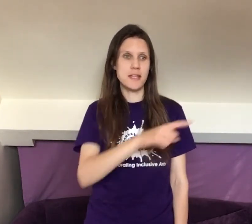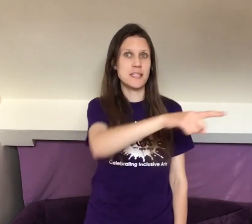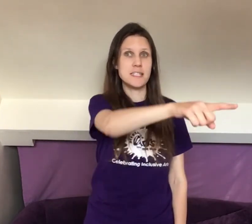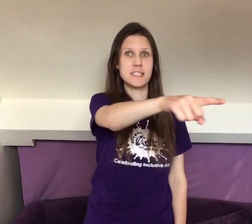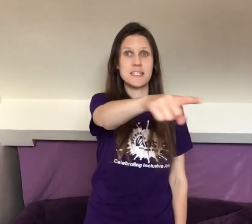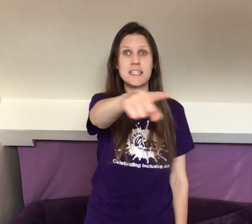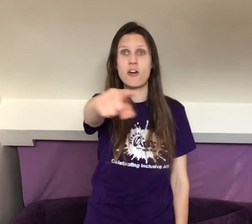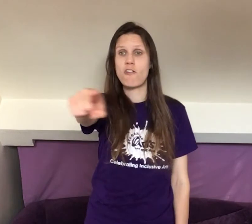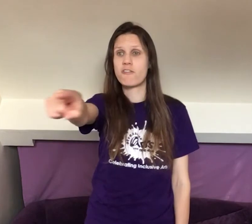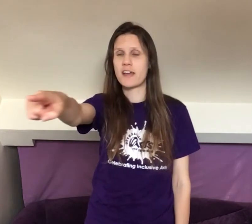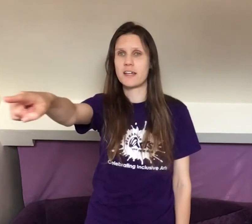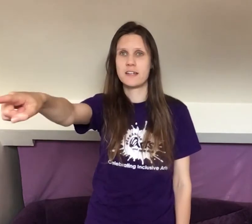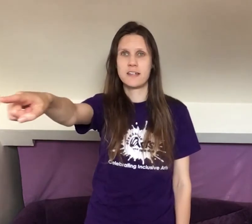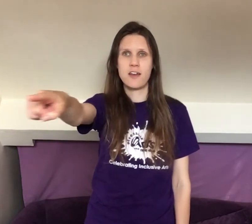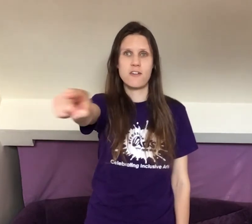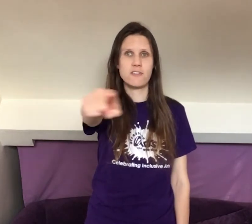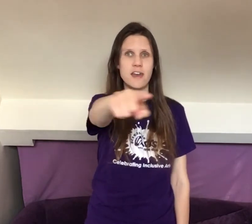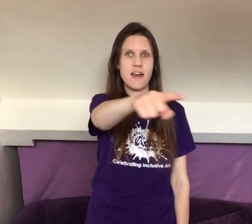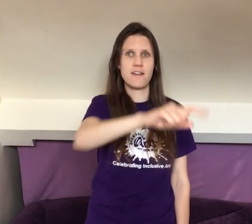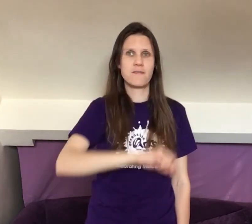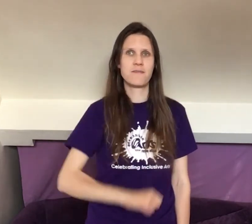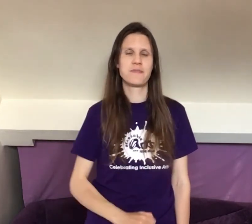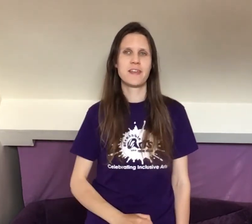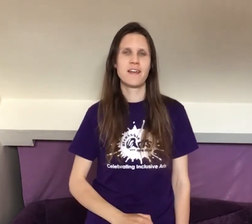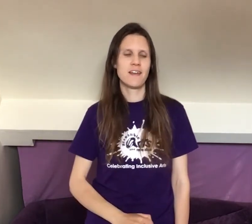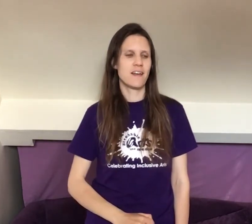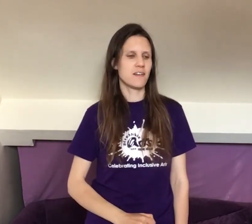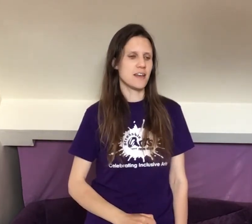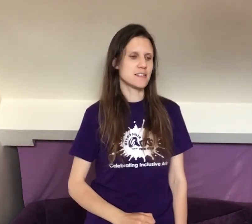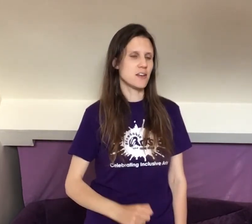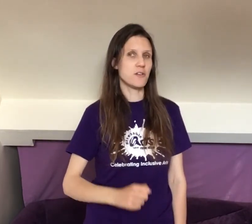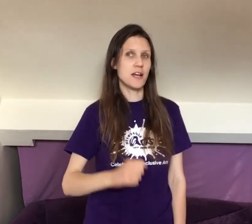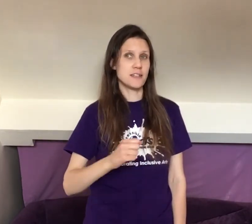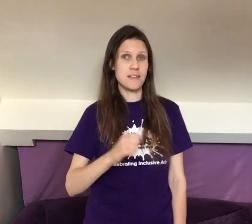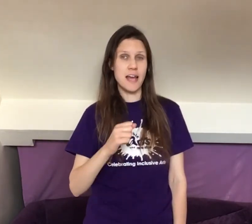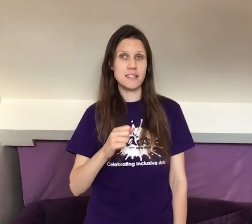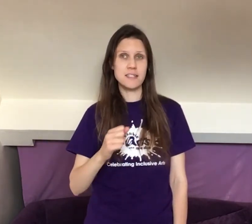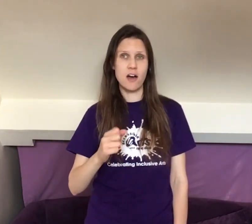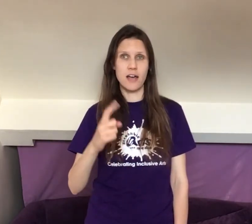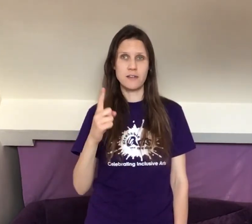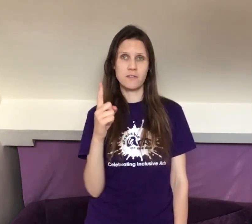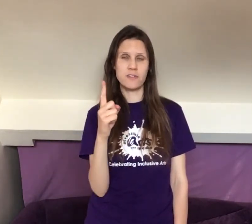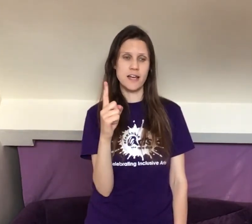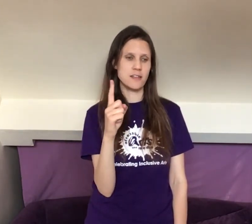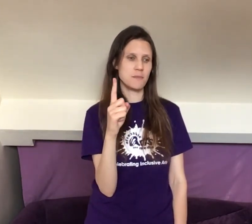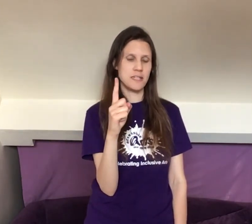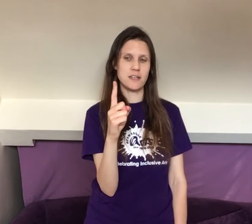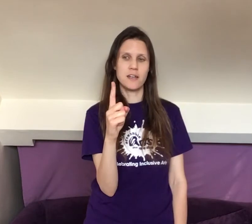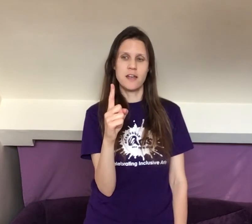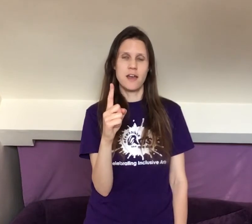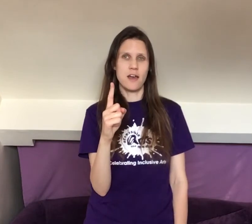So in the distance, in the offing, over there. OK, so, and, and that sign, for that sign we need a,